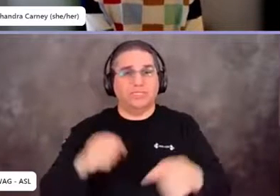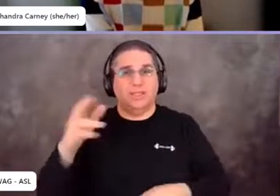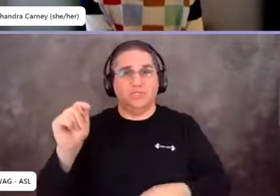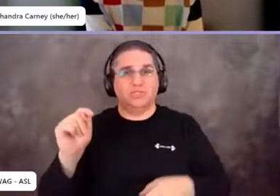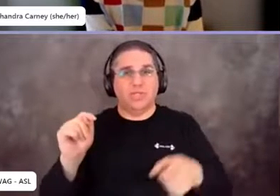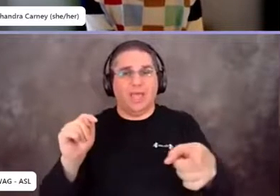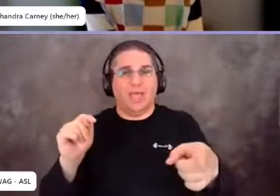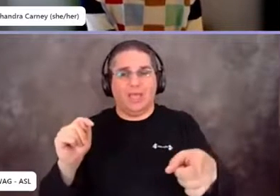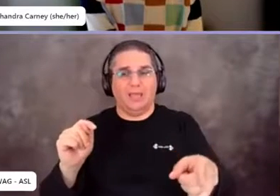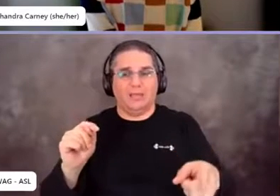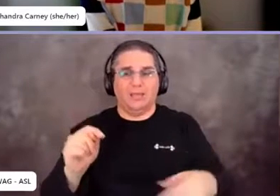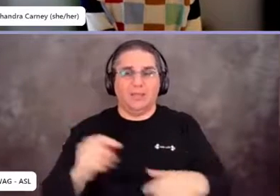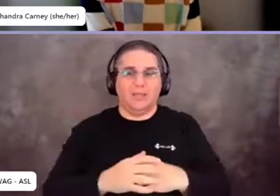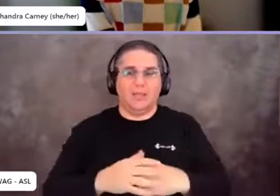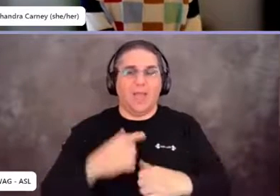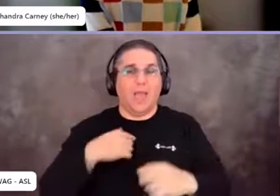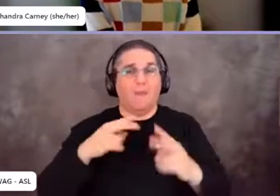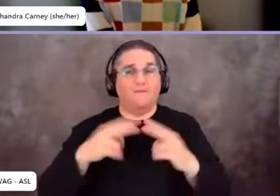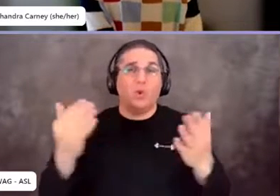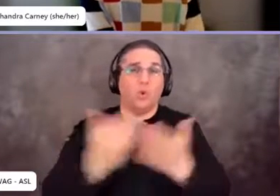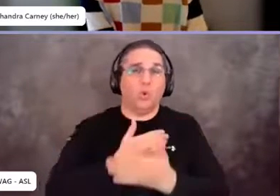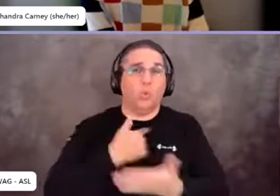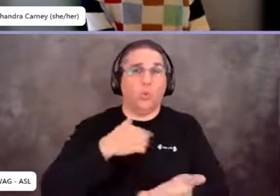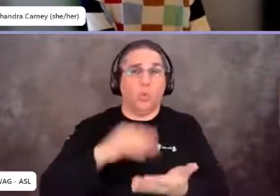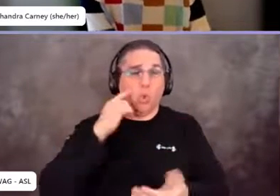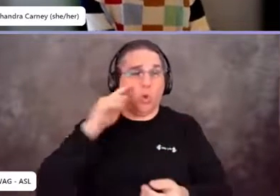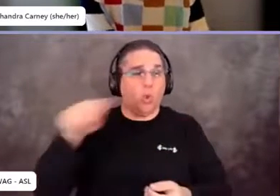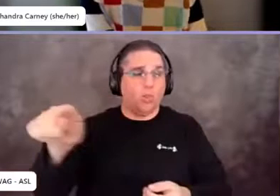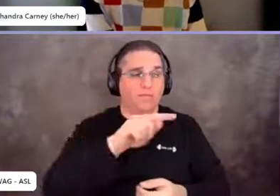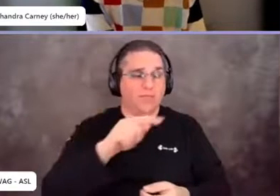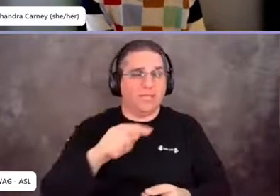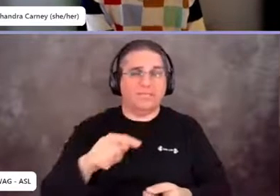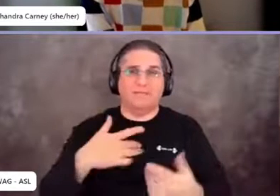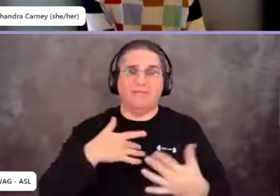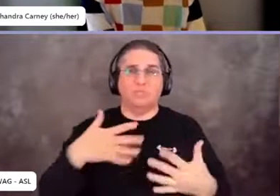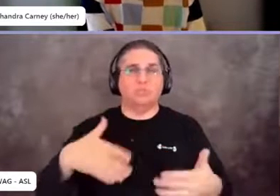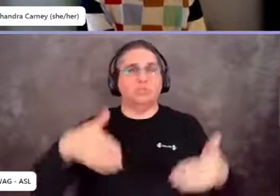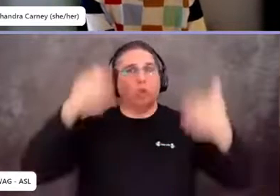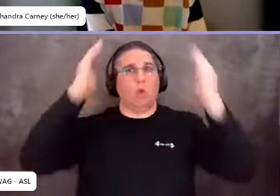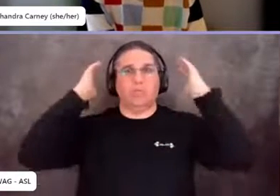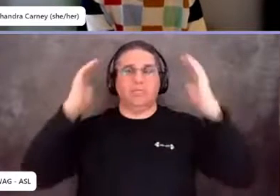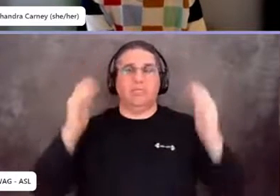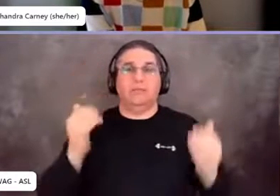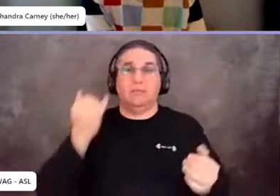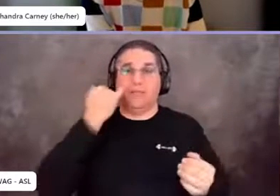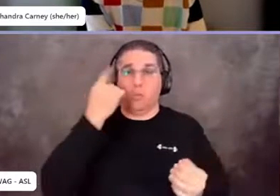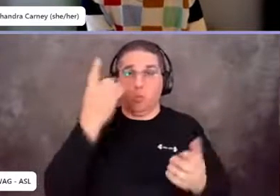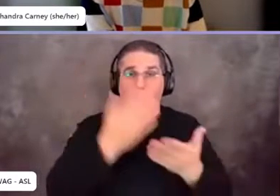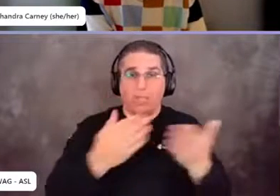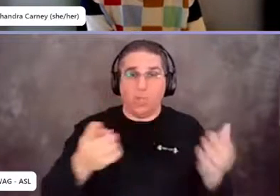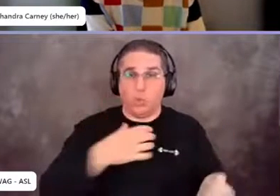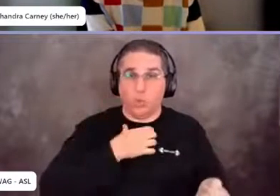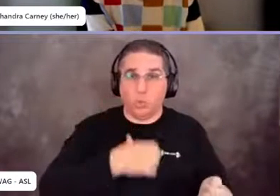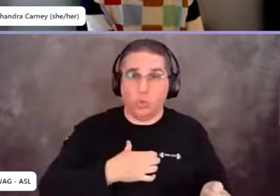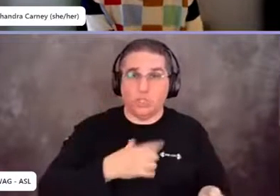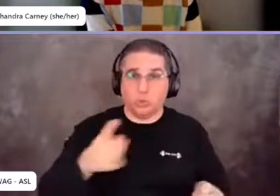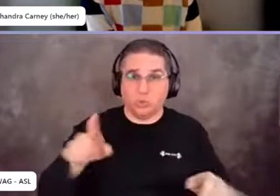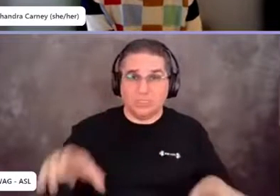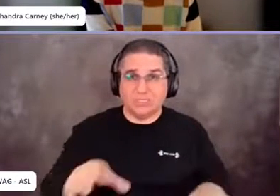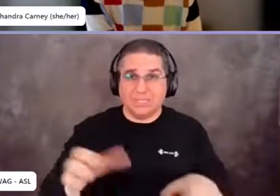we have one more question. Let's do a lightning round. The question is in our chat. The question is I'm very new